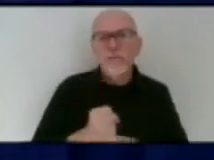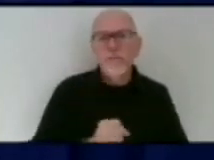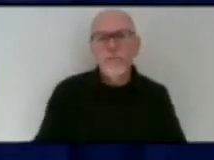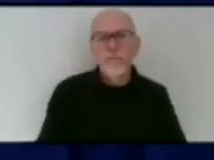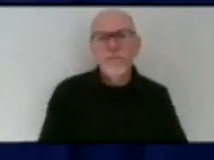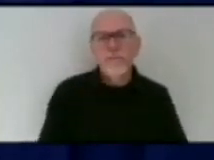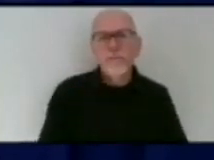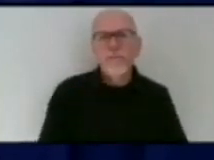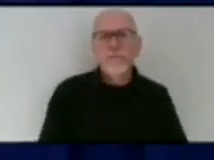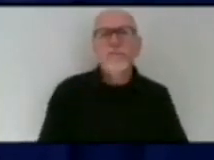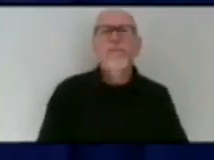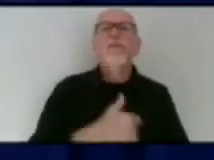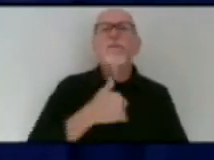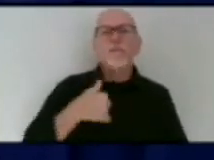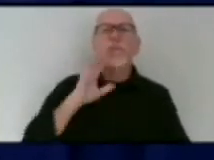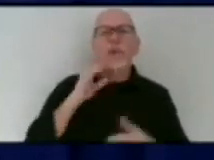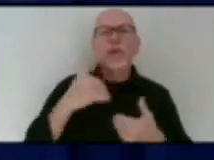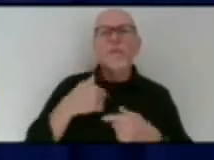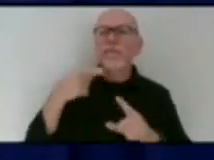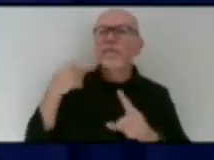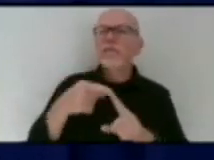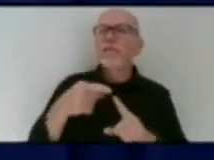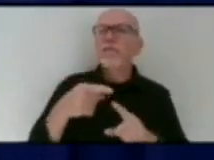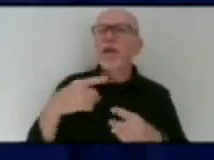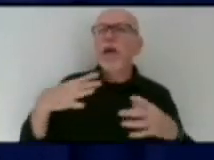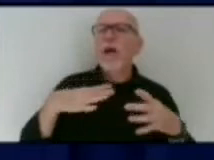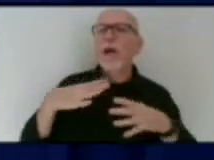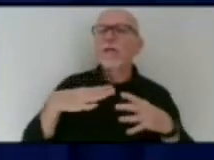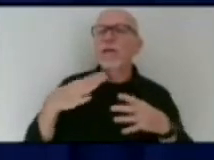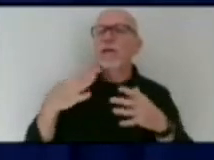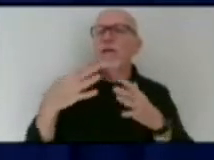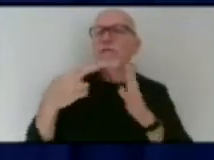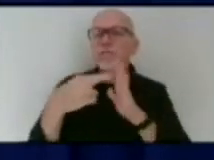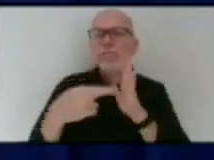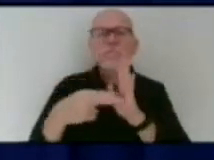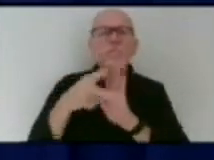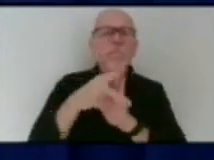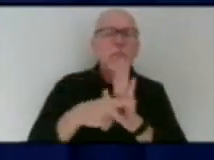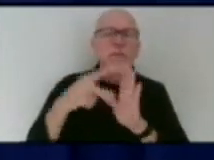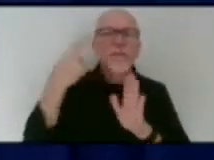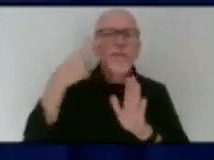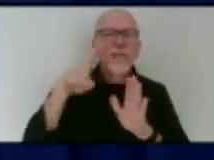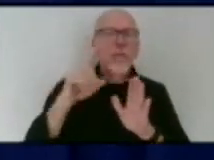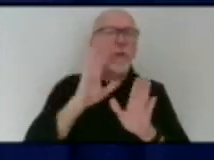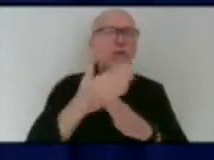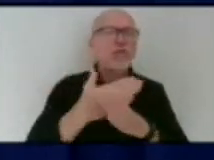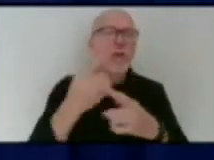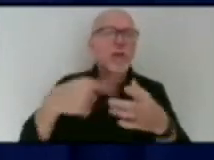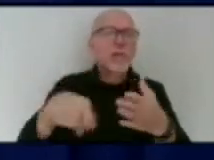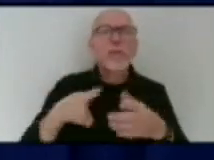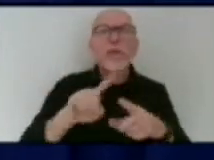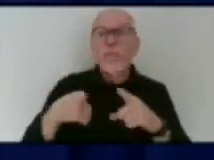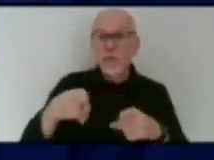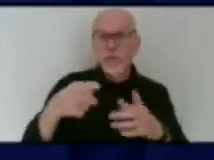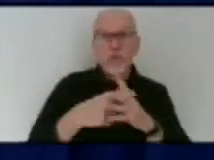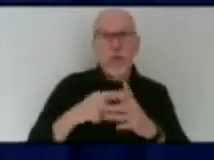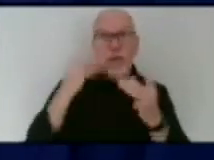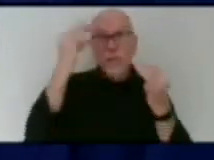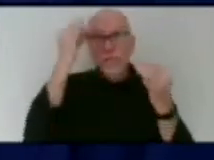we will have specific holiday guidance to share next week. But for those of you making your plans now, please pay attention to the color coded guidelines